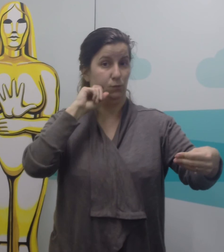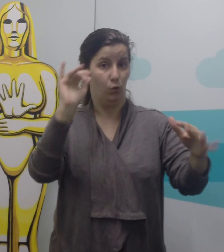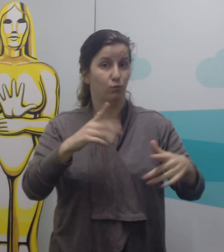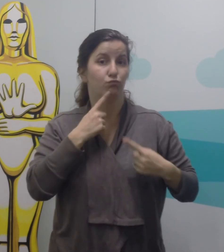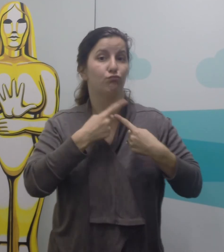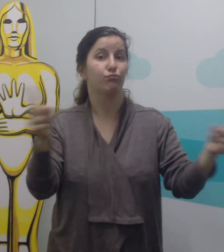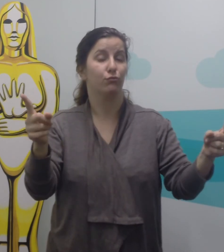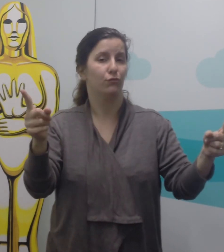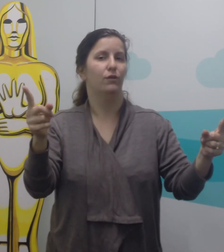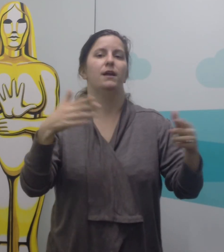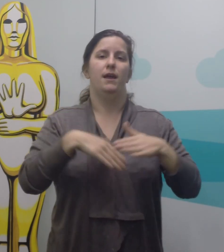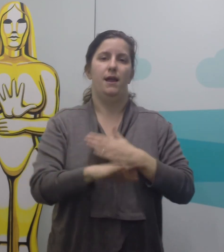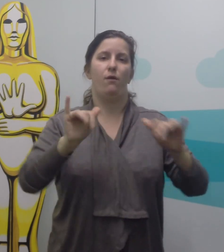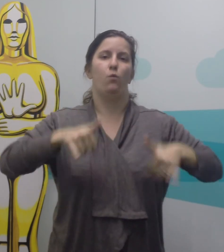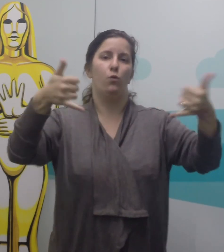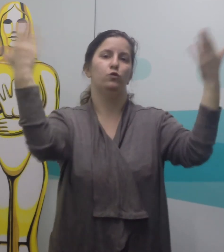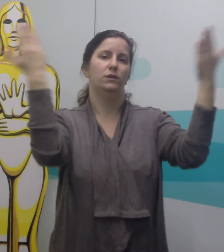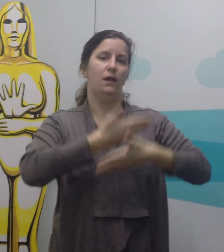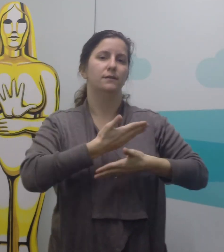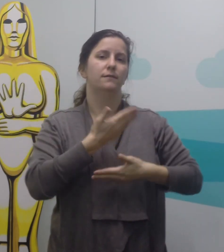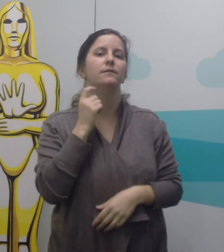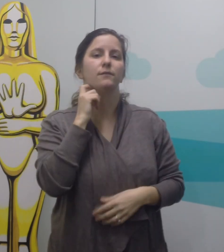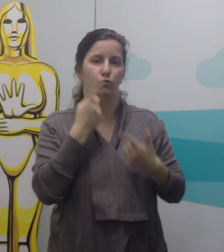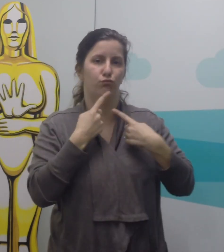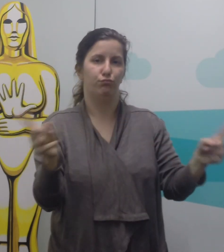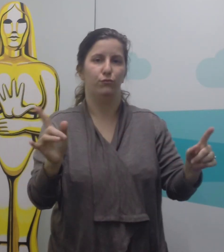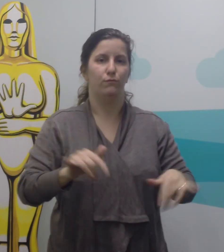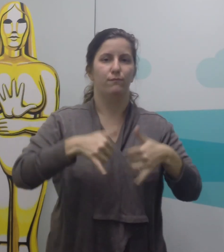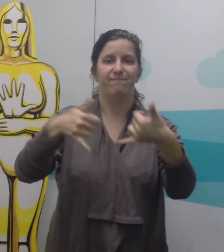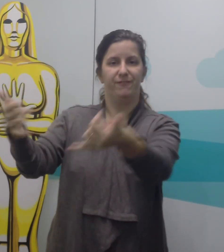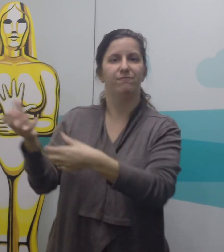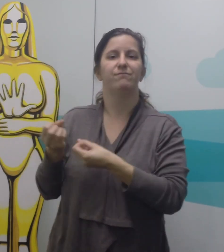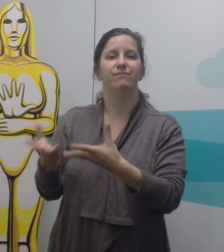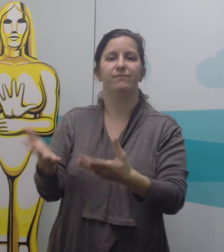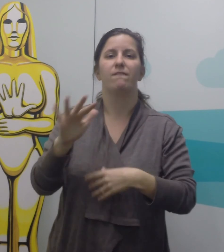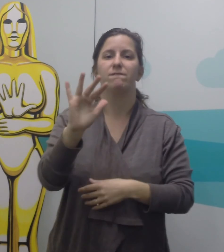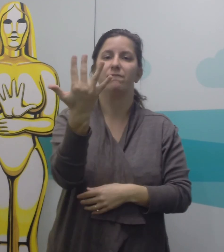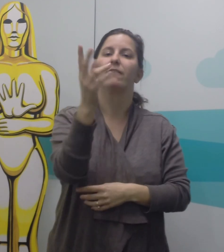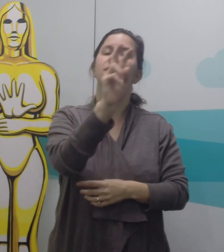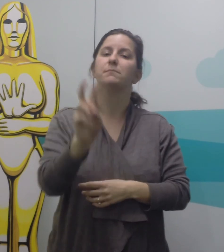The winner will be annouced at the Awards Night on 5th September 2015